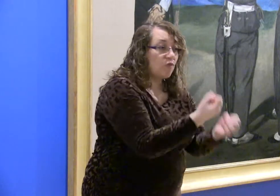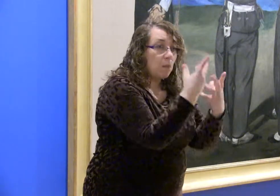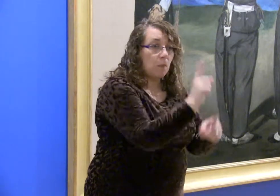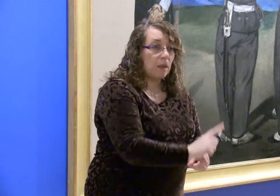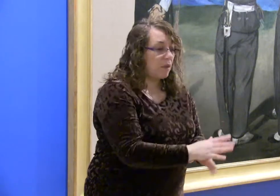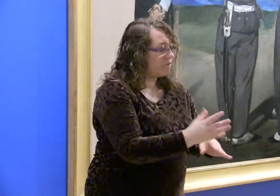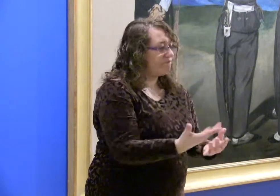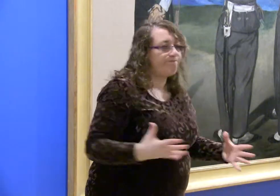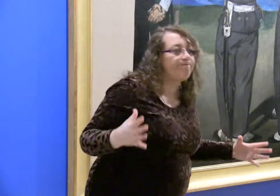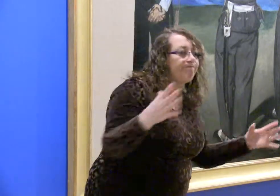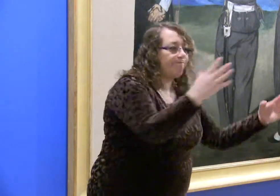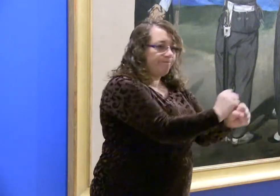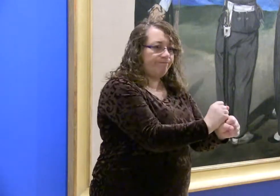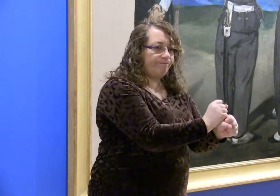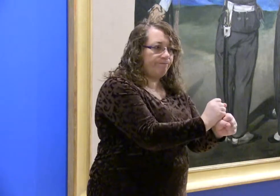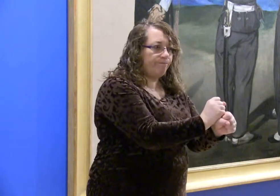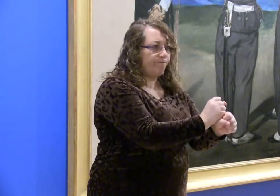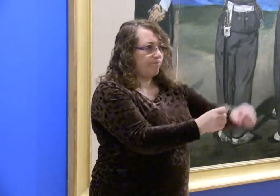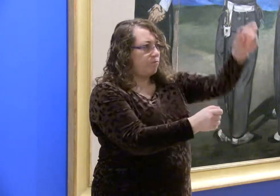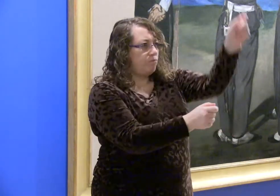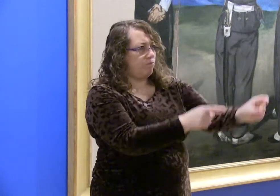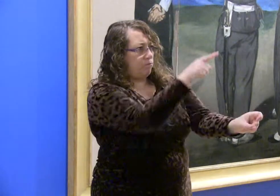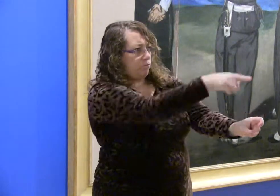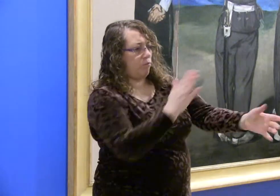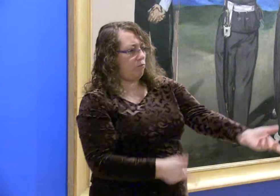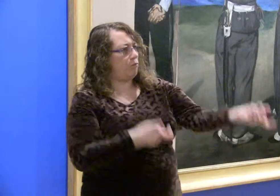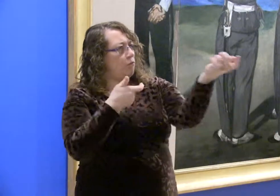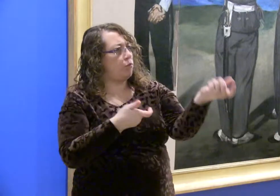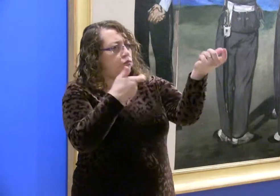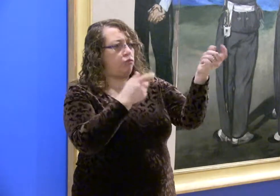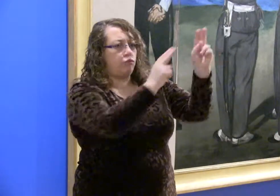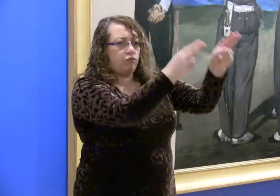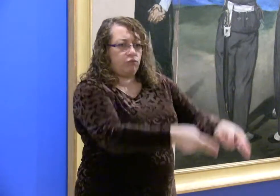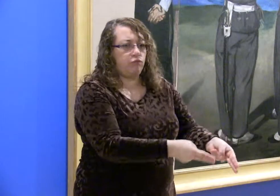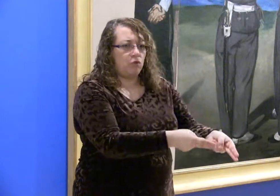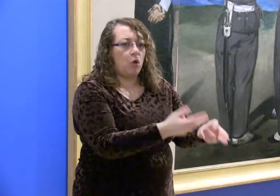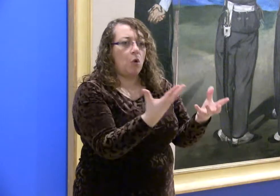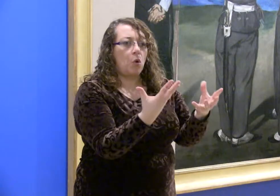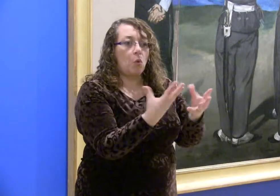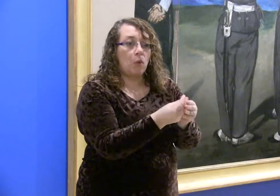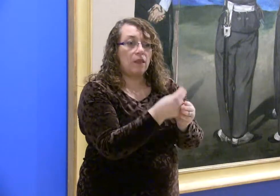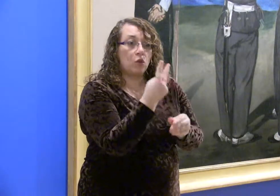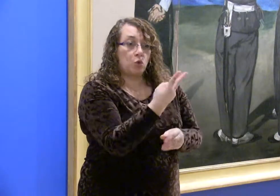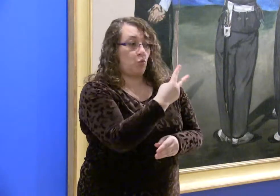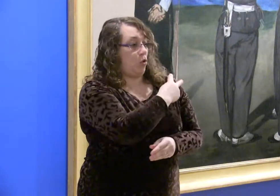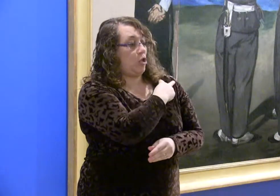rebels and executed with two of his loyal generals, Miramón